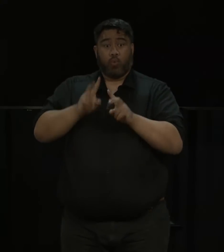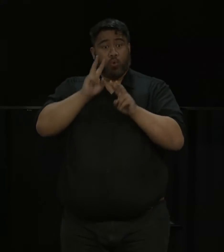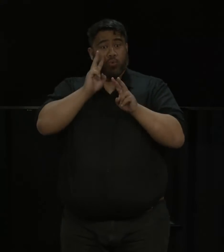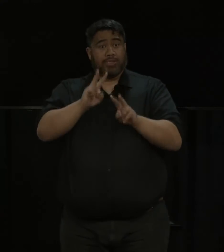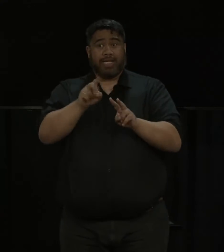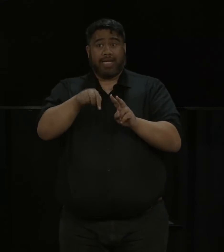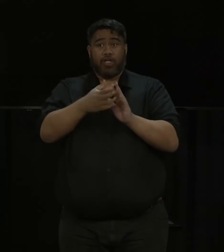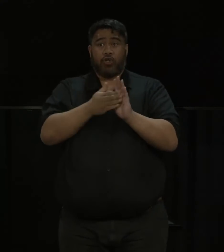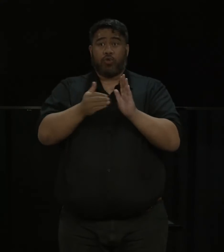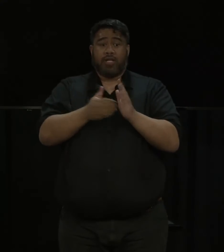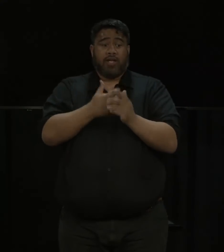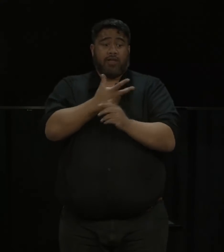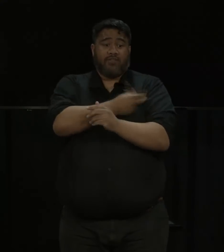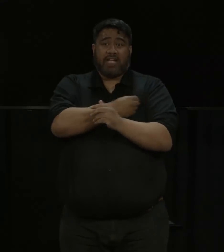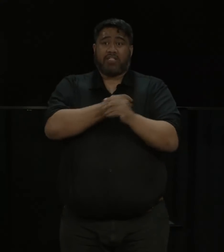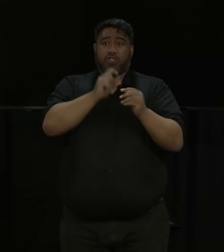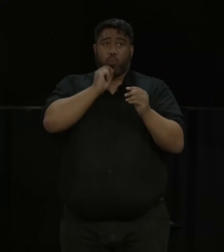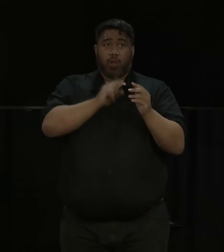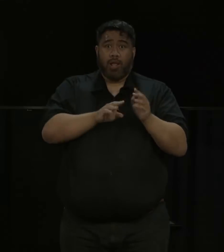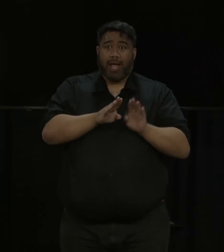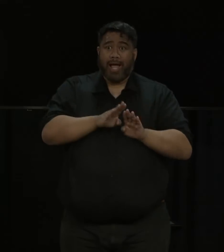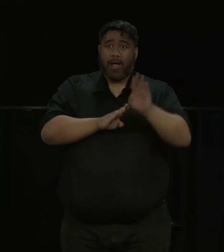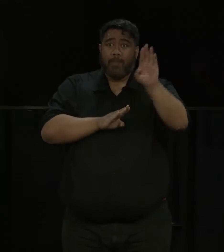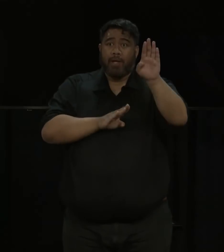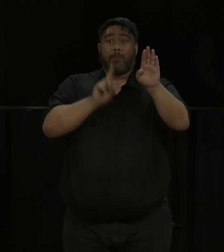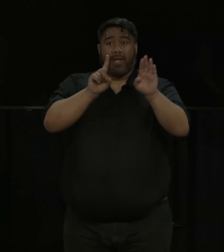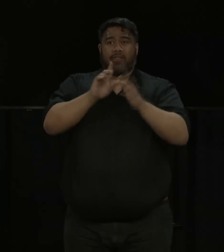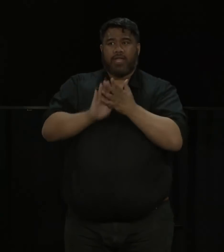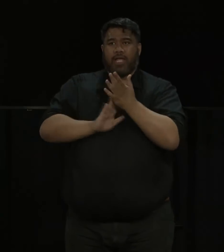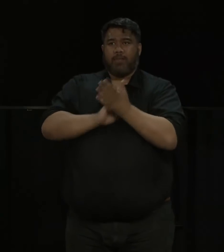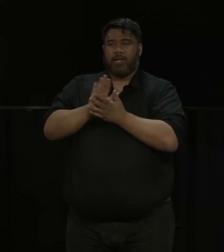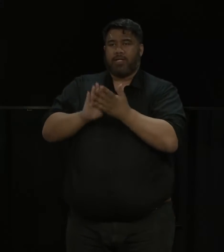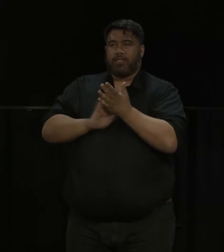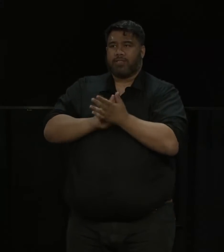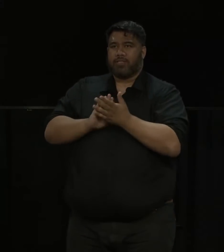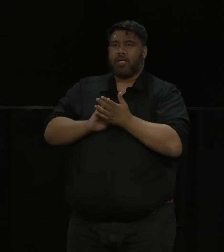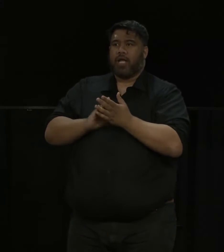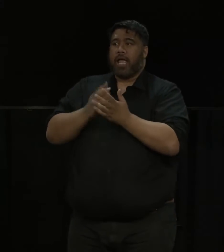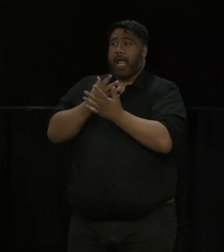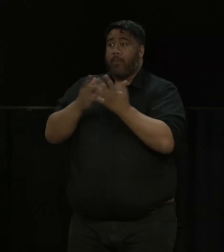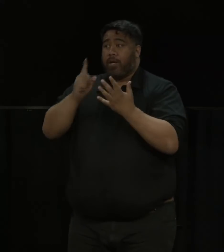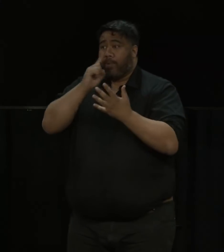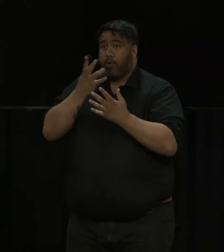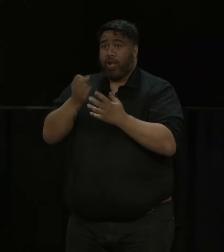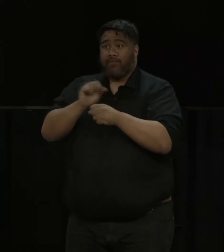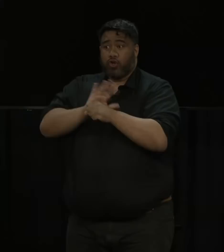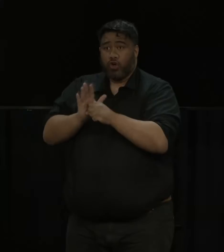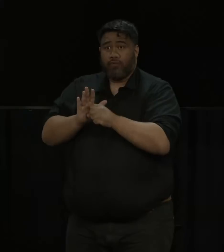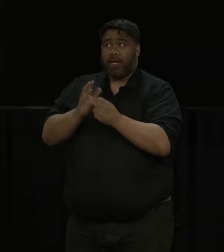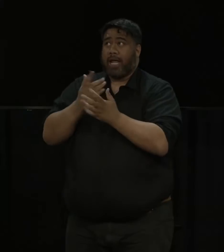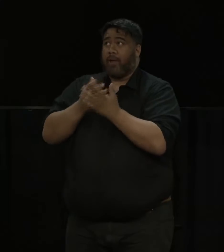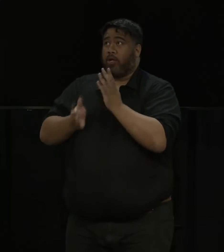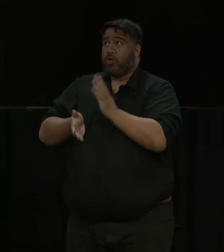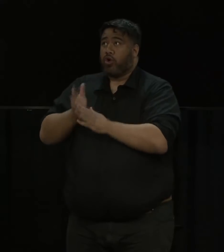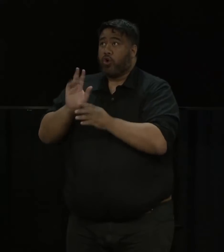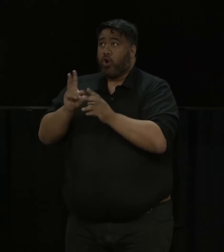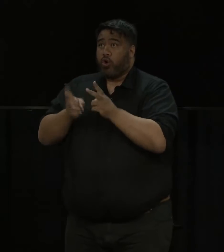this forum and in a separate briefing on 16 November, as our